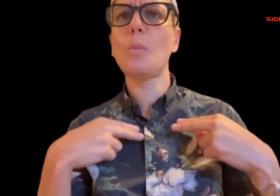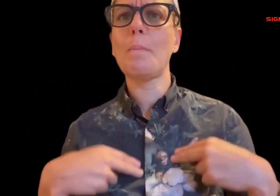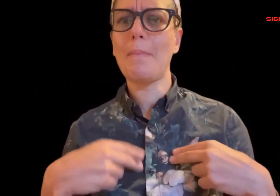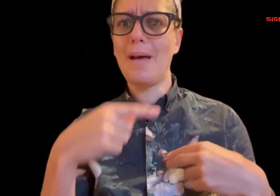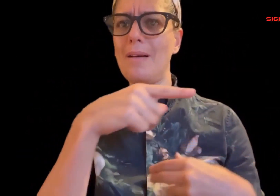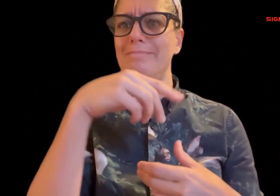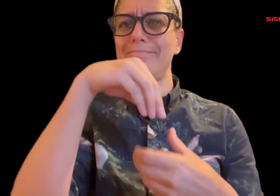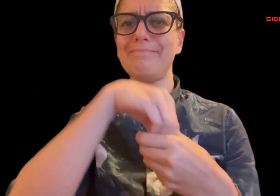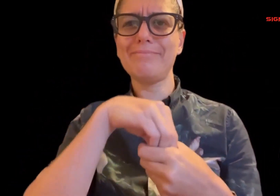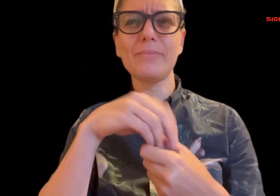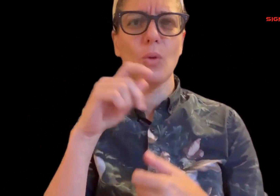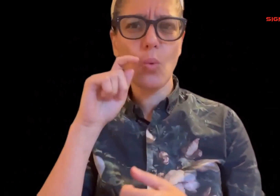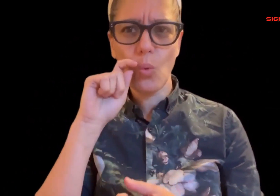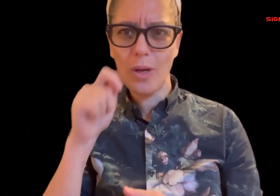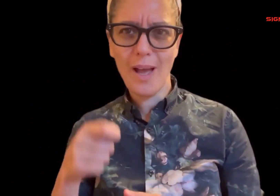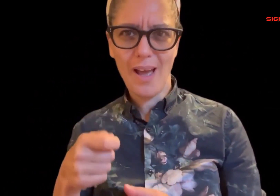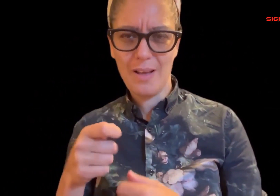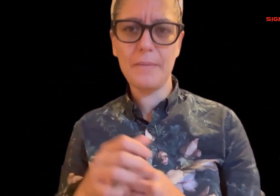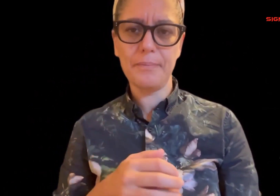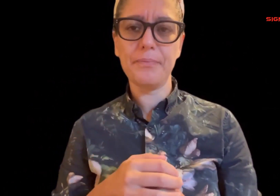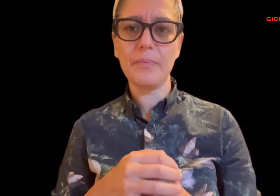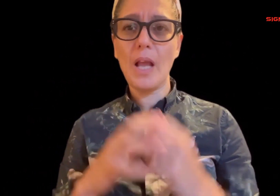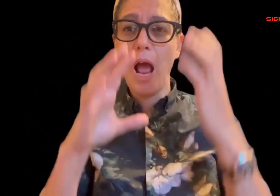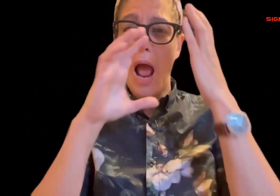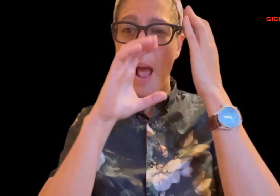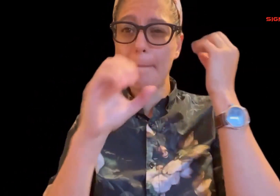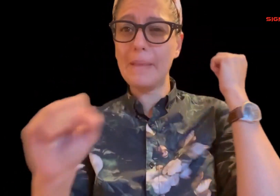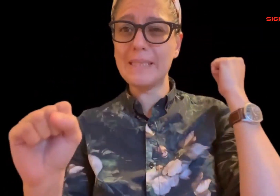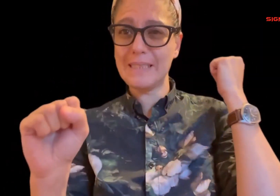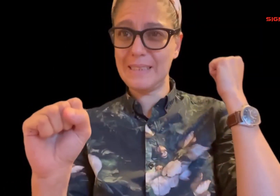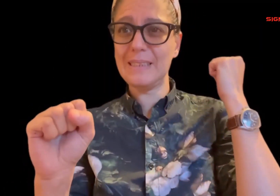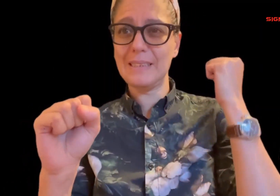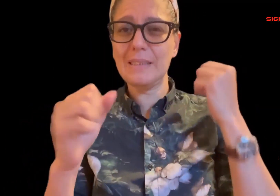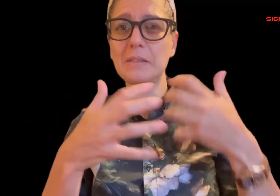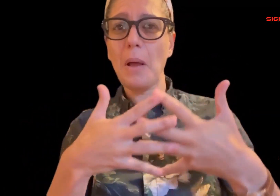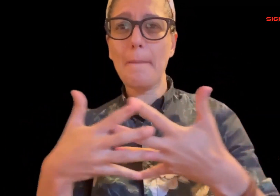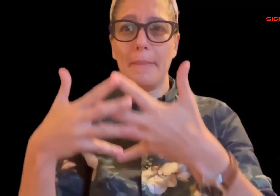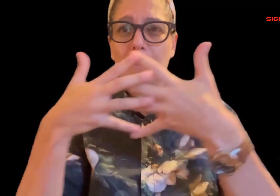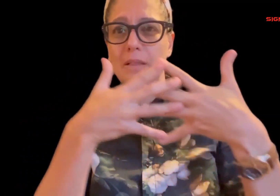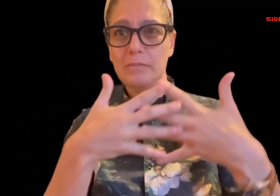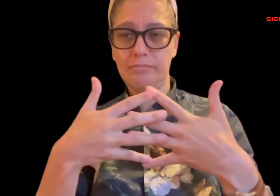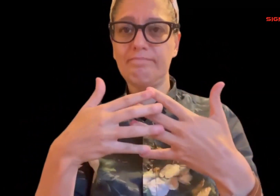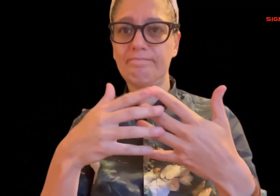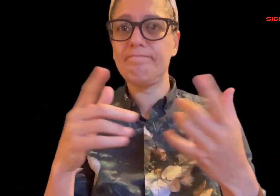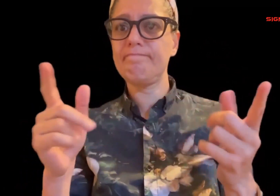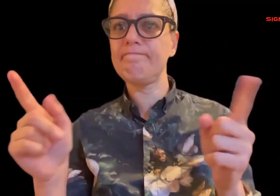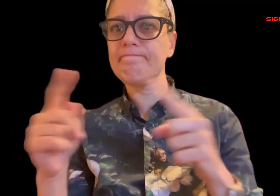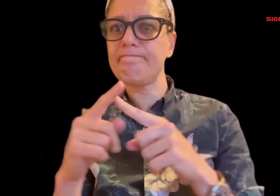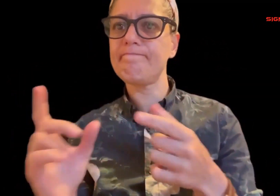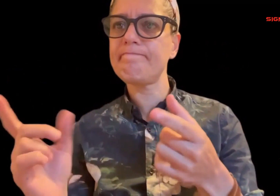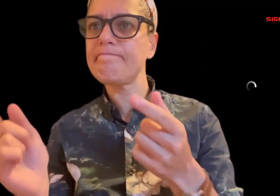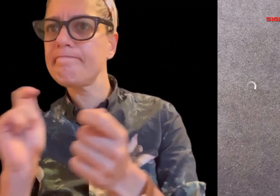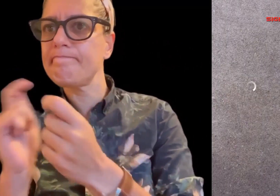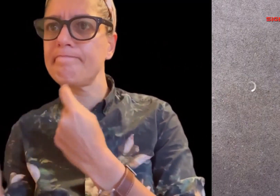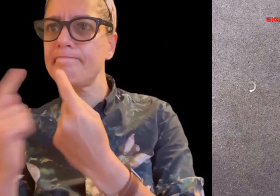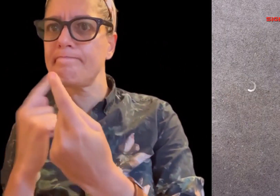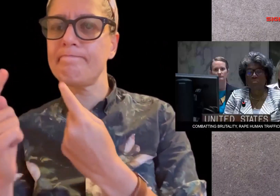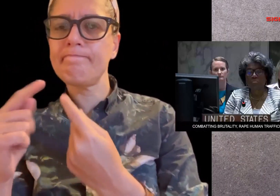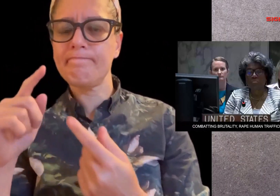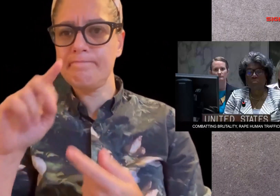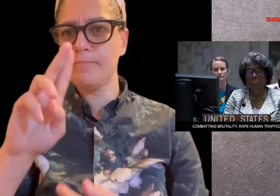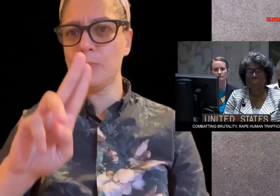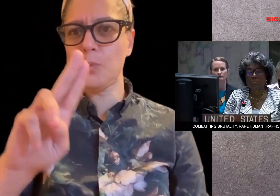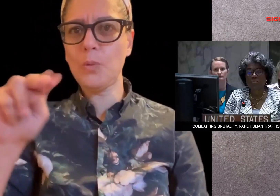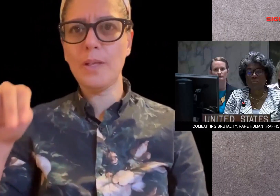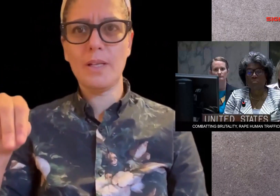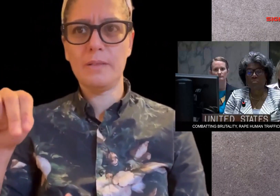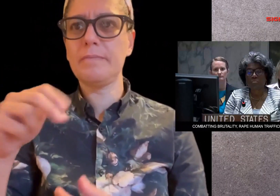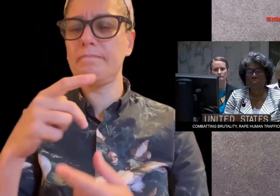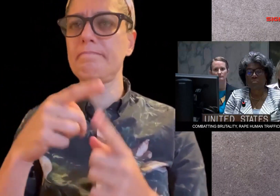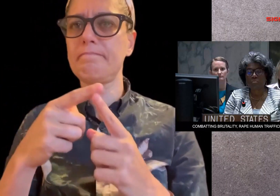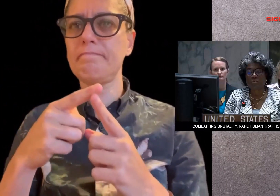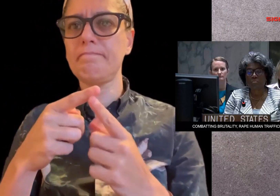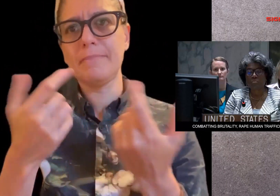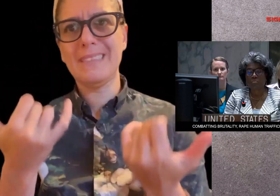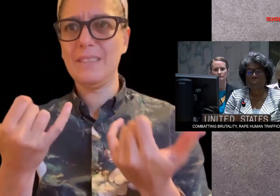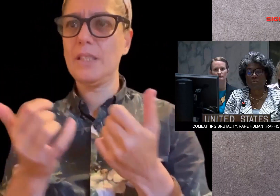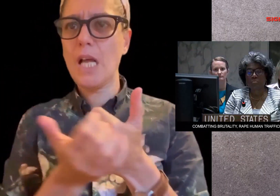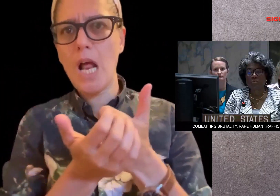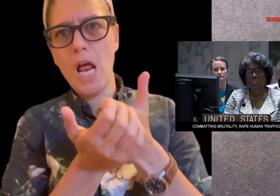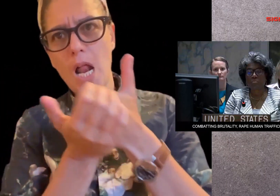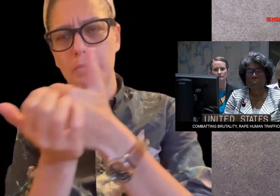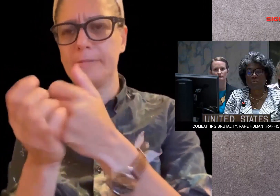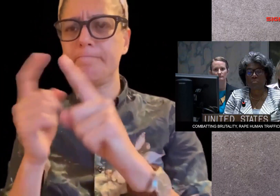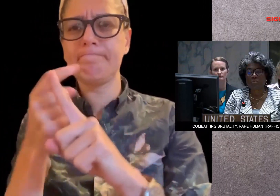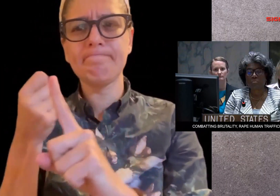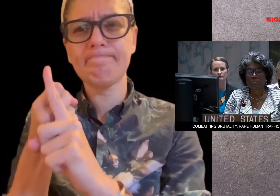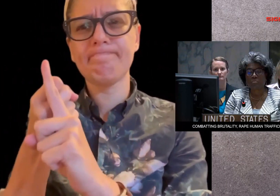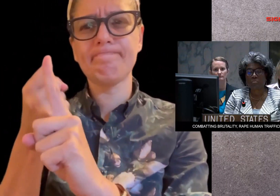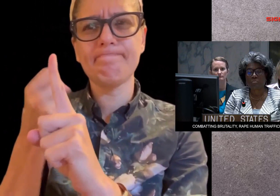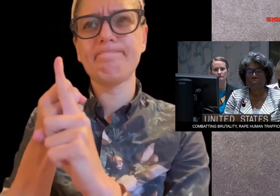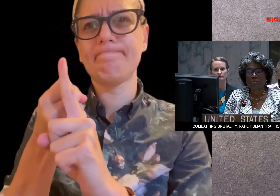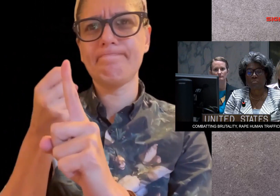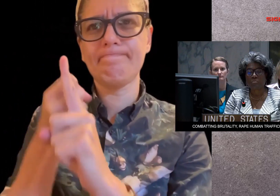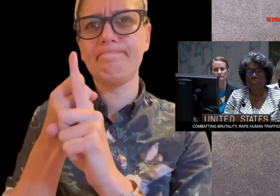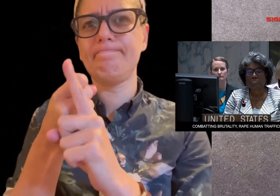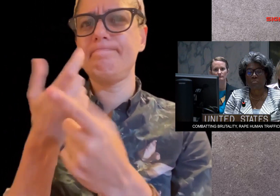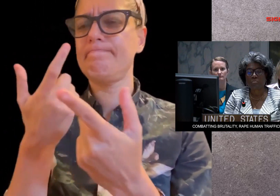crisis is unfolding in Ukraine the US ambassador to the United Nations is